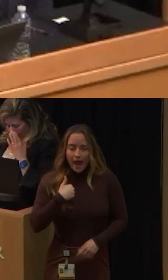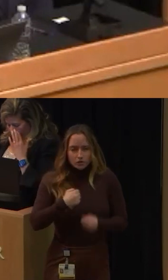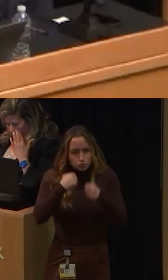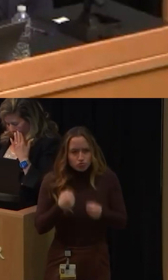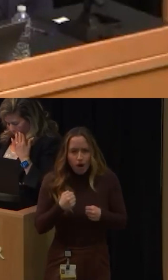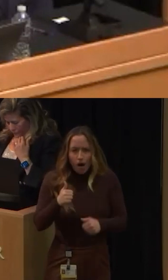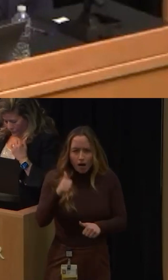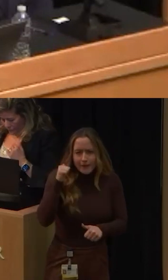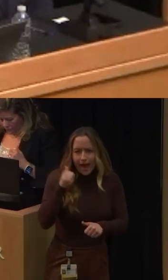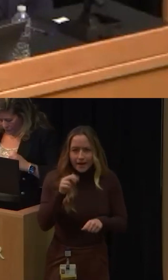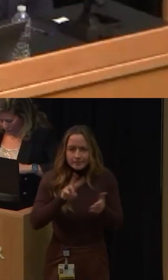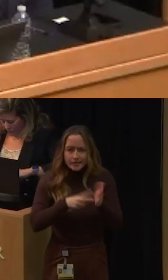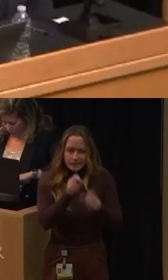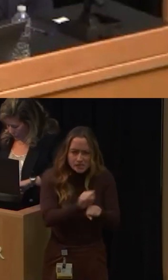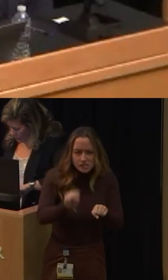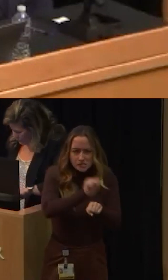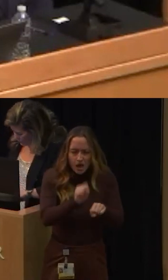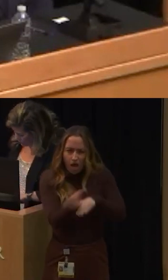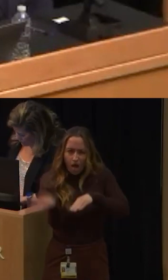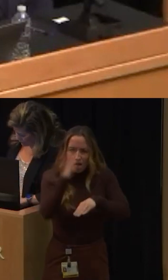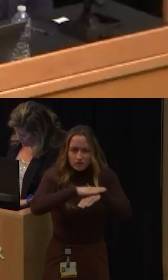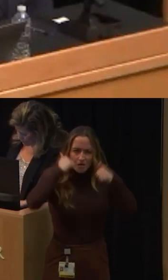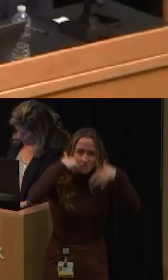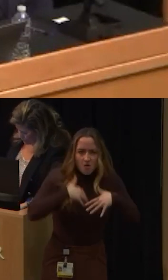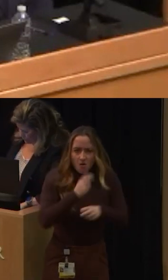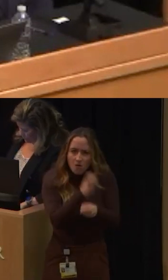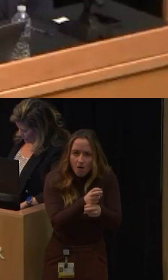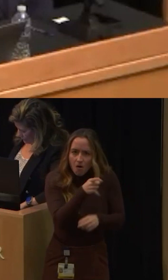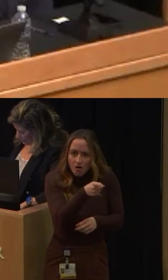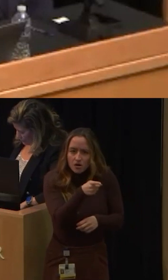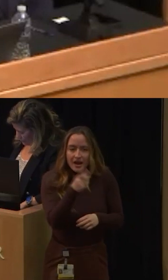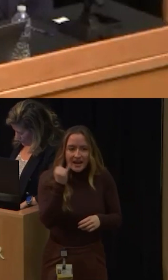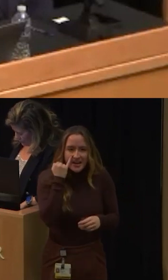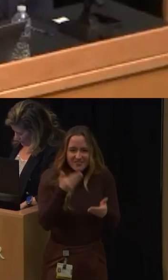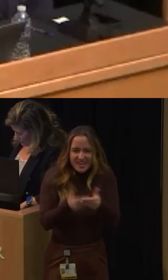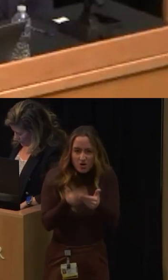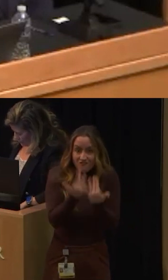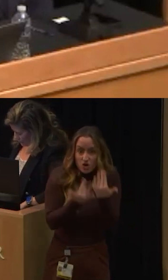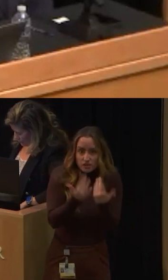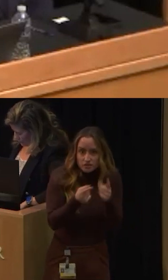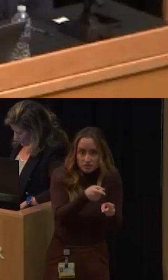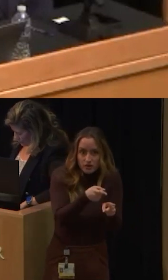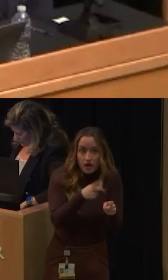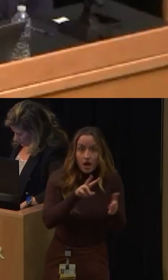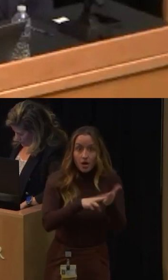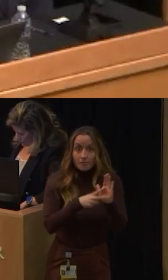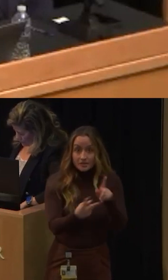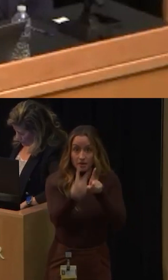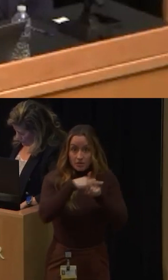lifting motor castings out of a hot furnace, you couldn't get those kinds of jobs at Kodak.